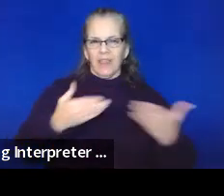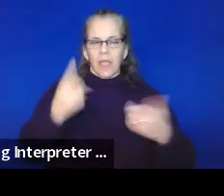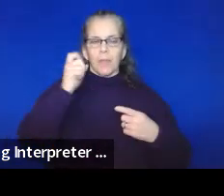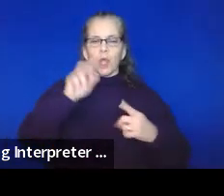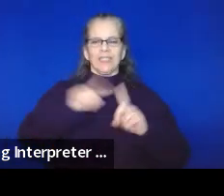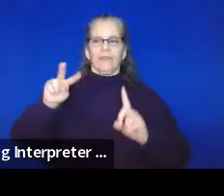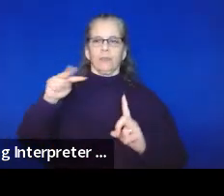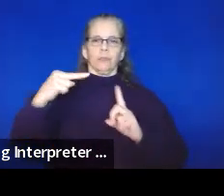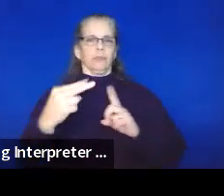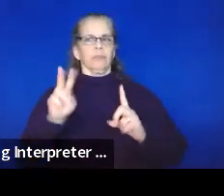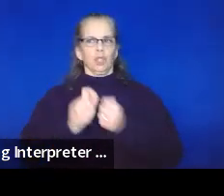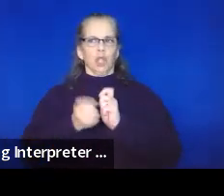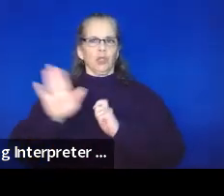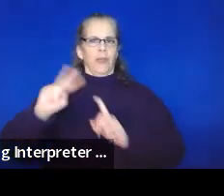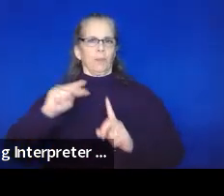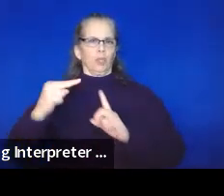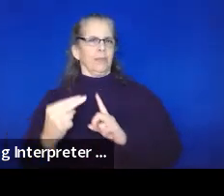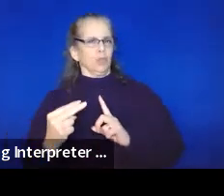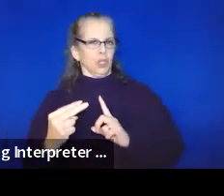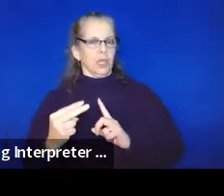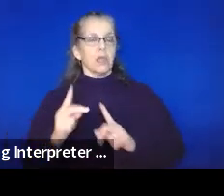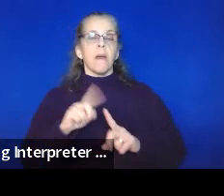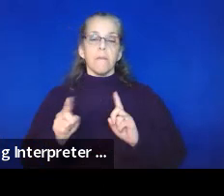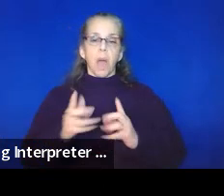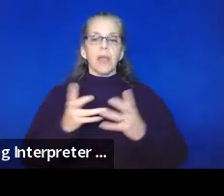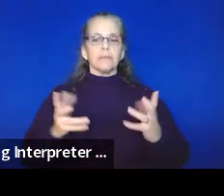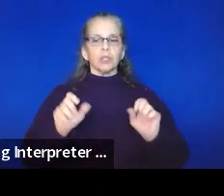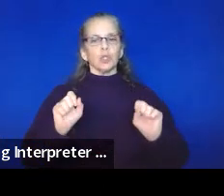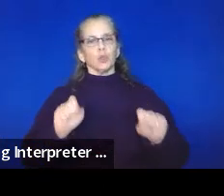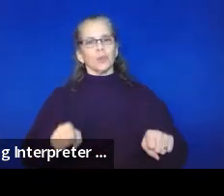But I would, as much as you can, lean into positive feedback.